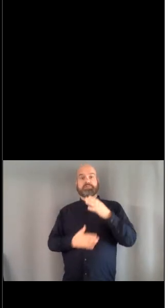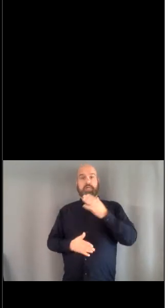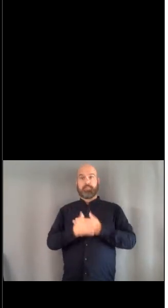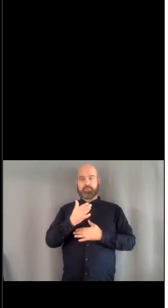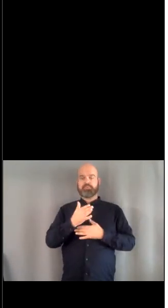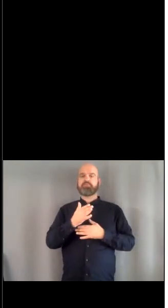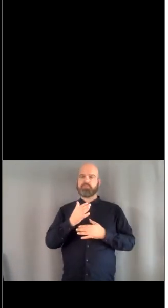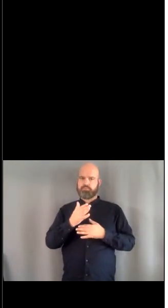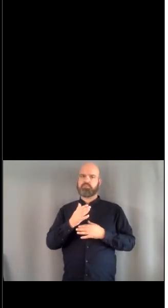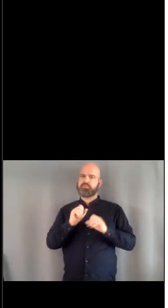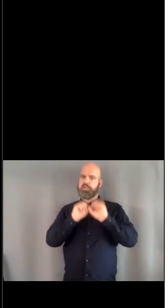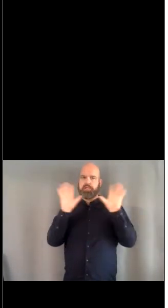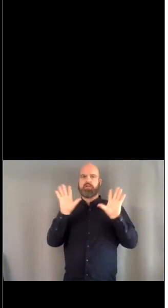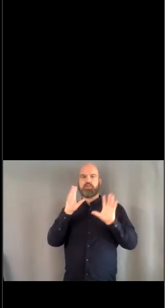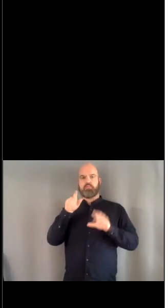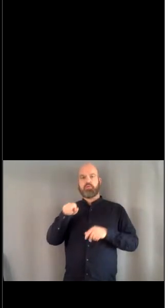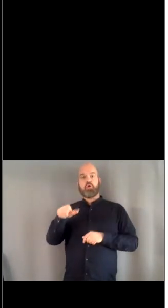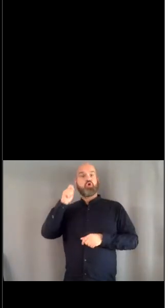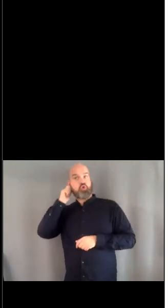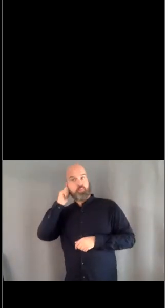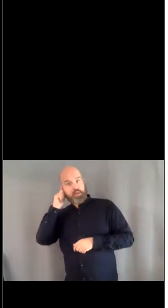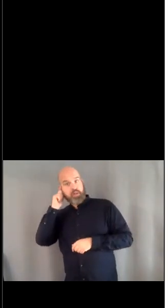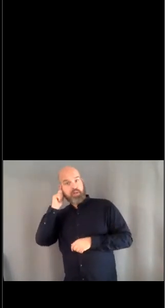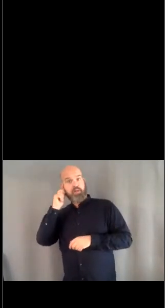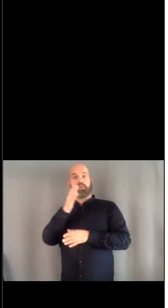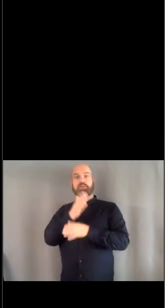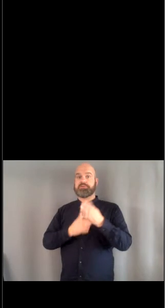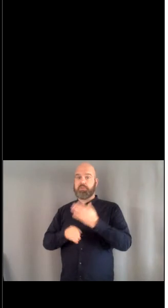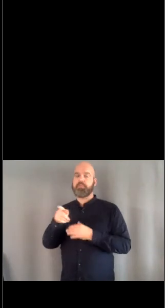far more costs and one the studies we conducted a while back,